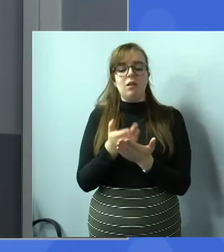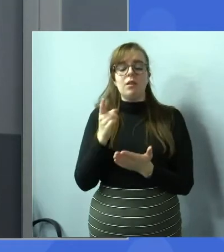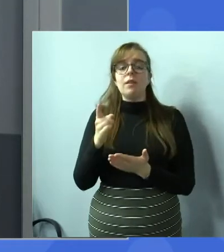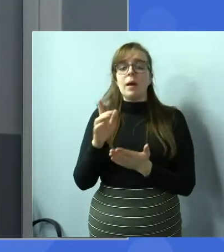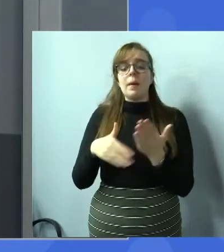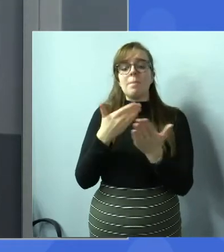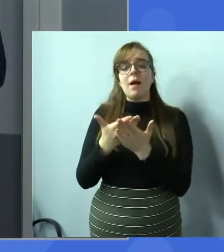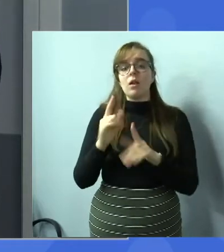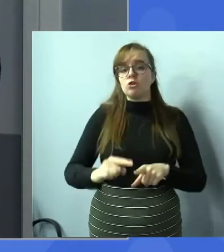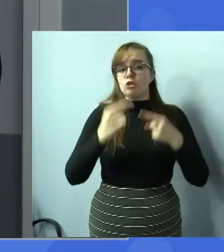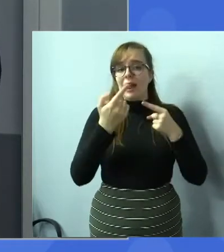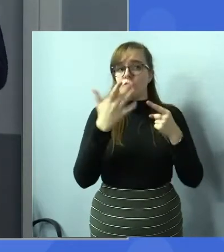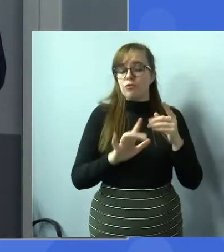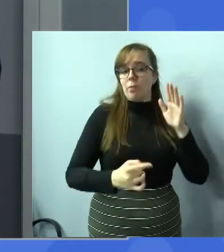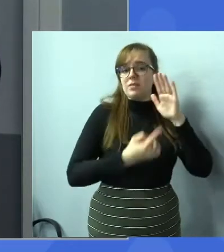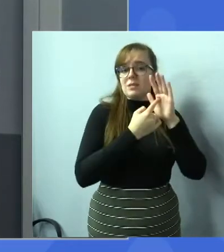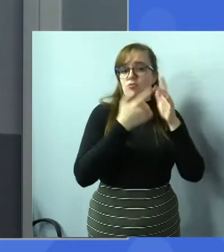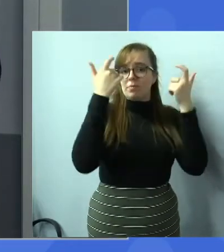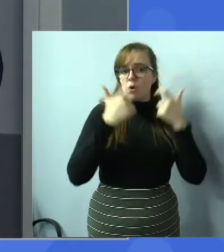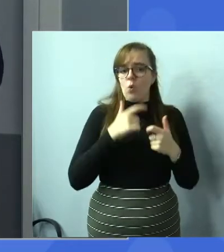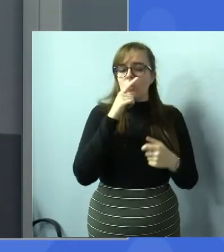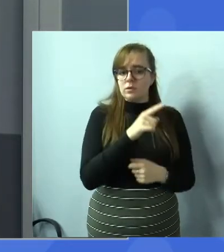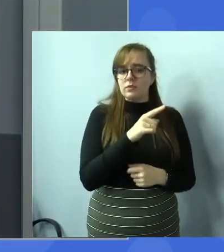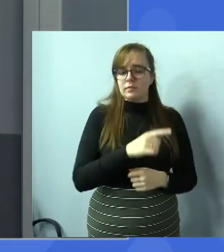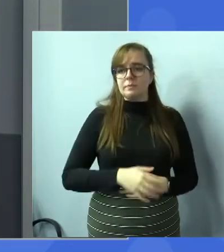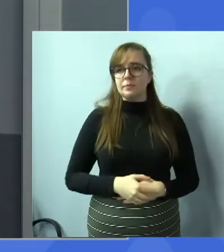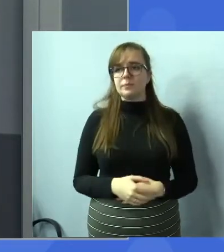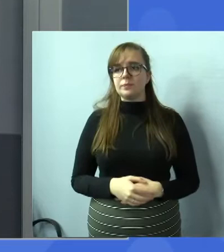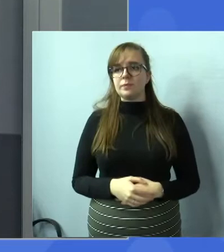Supreme Court but it was challenged tactically and here is the thing the UK